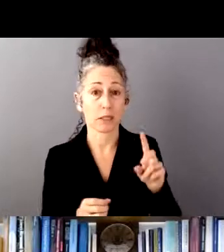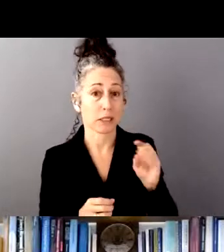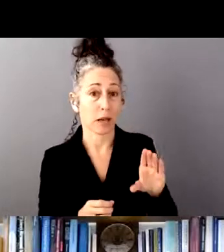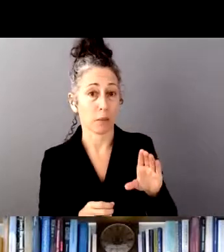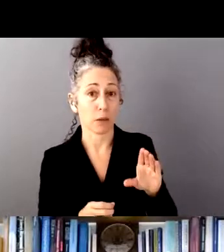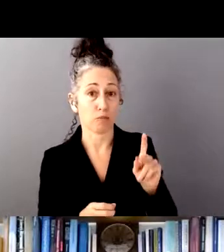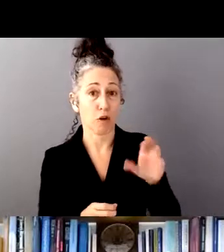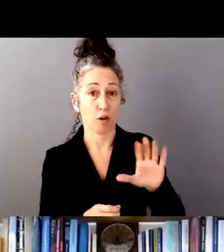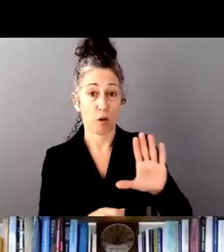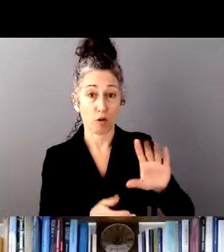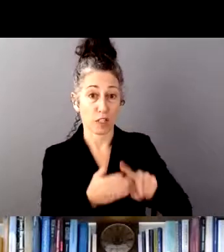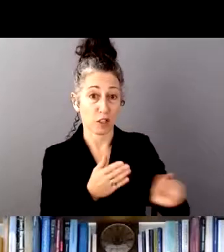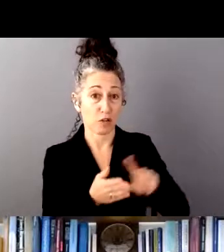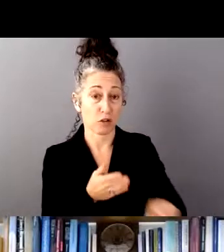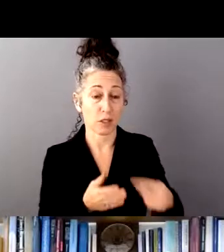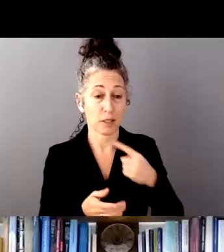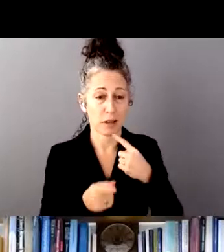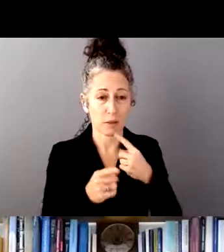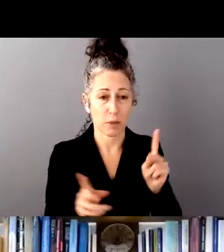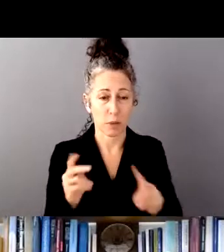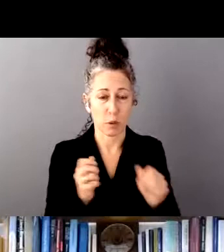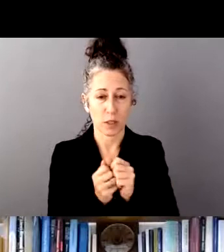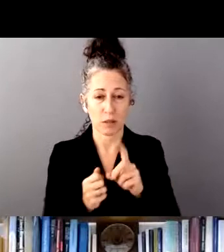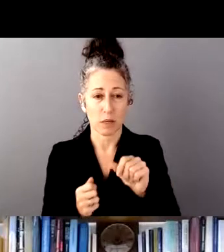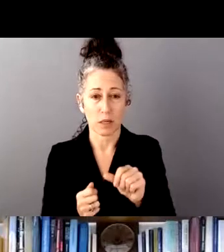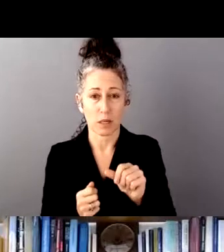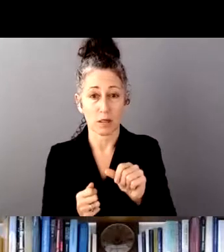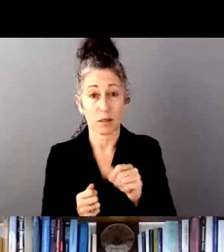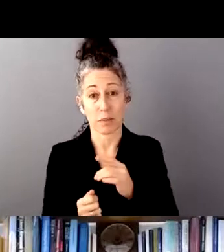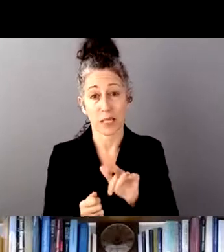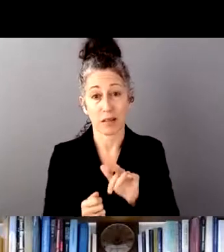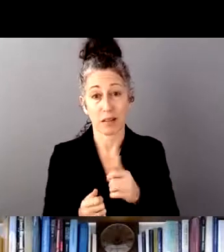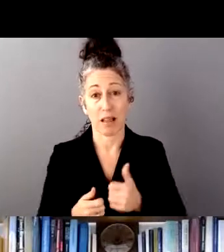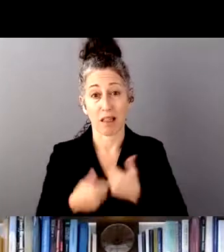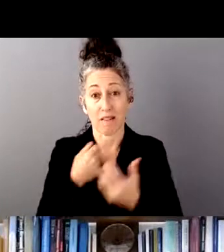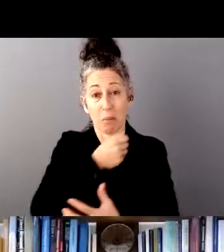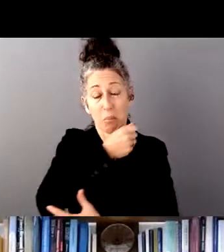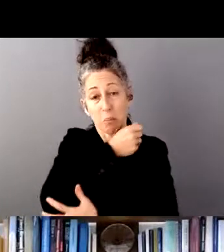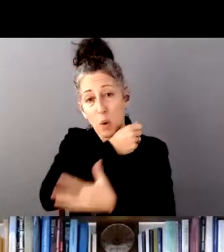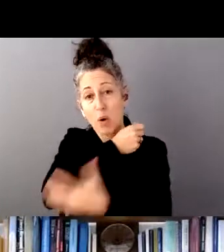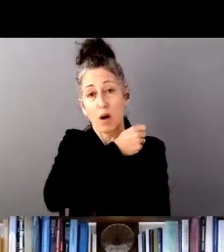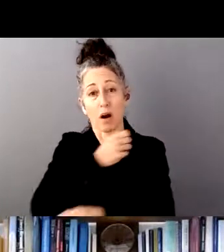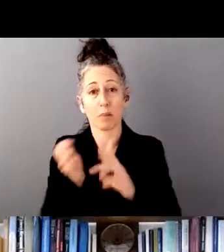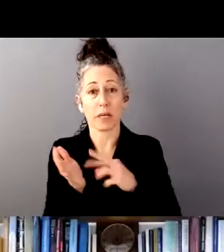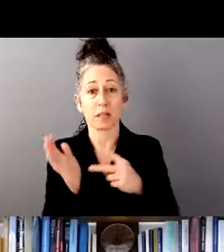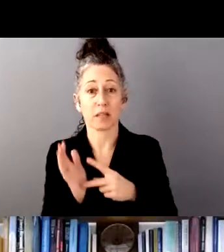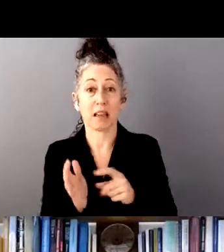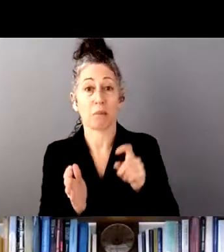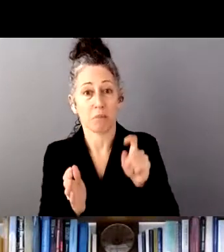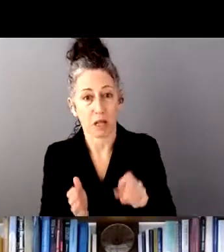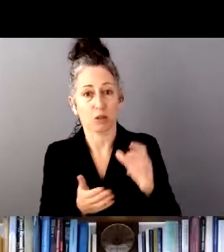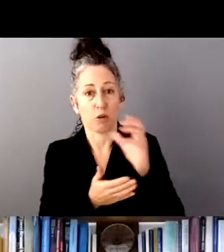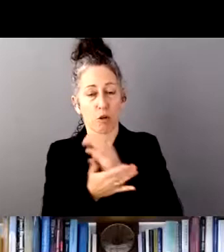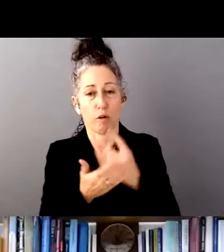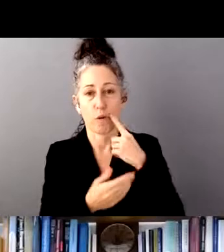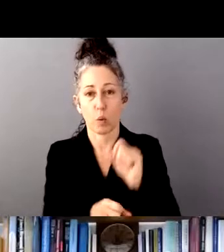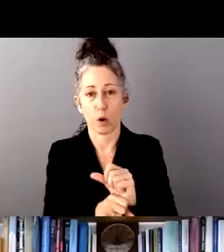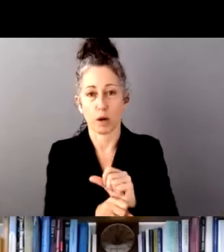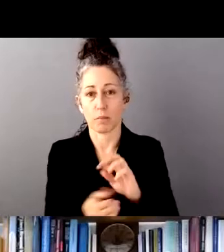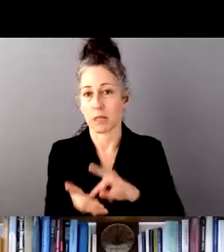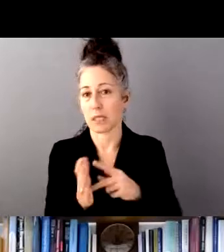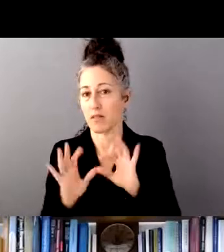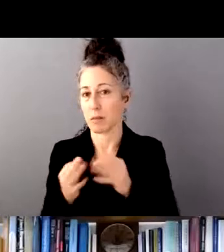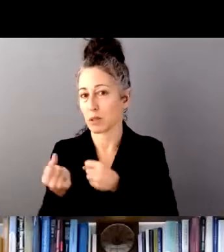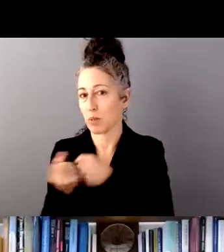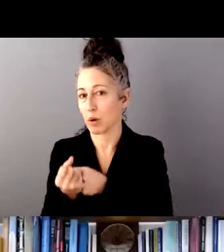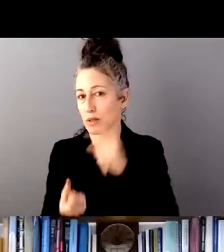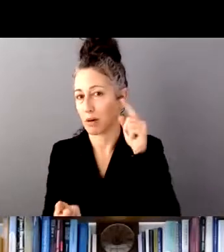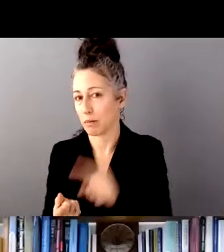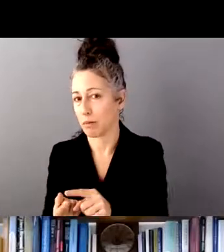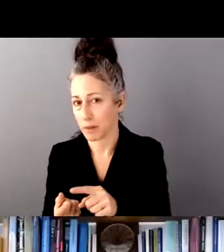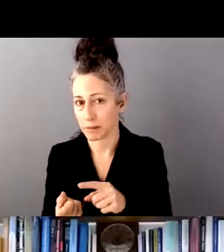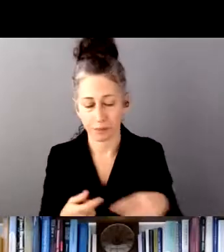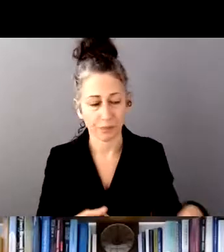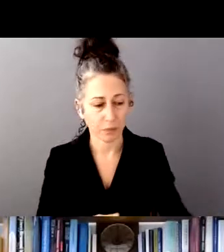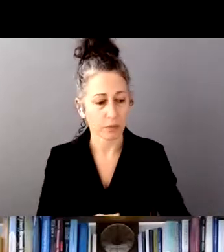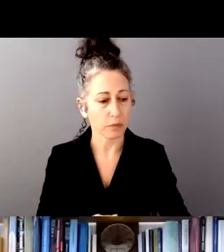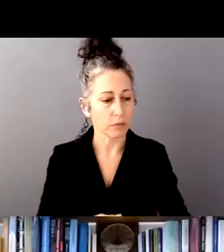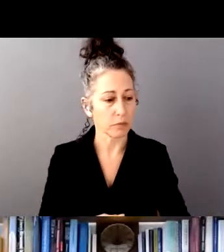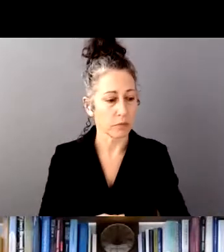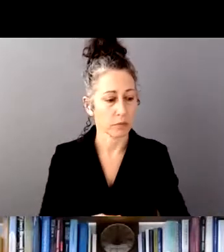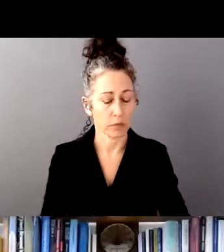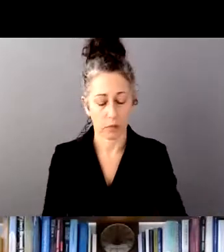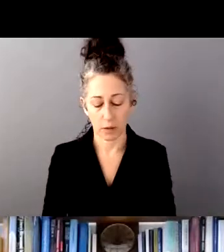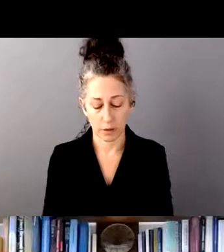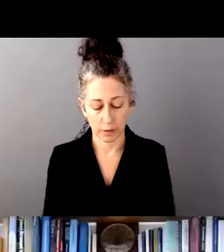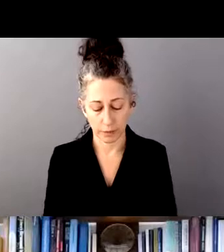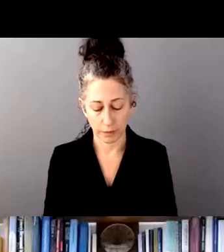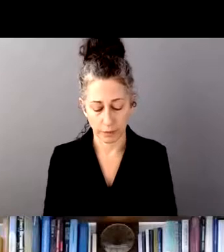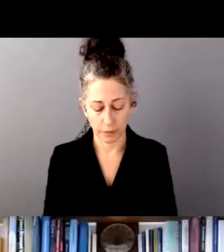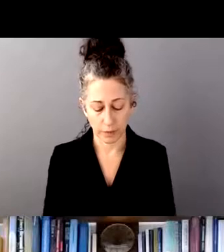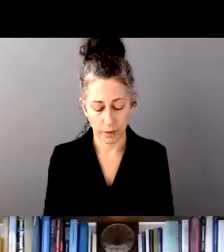that people with disabilities are more likely to live in poverty and there may be no alternative, but to look for work. There may be fewer family supports available or other kinds of support. And if you're in poverty, you're likely to have to continue in the labor force you